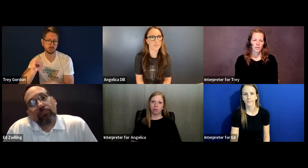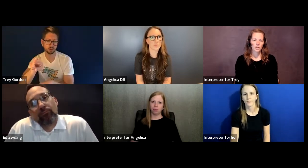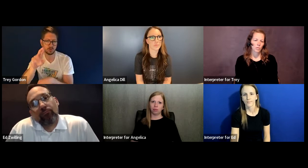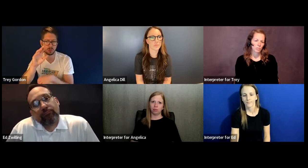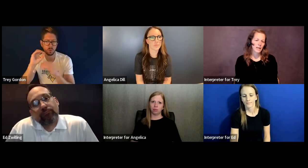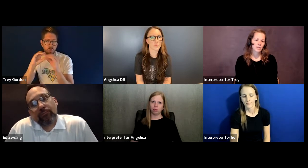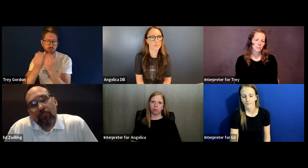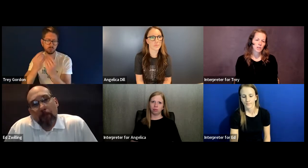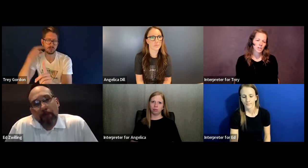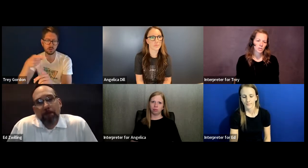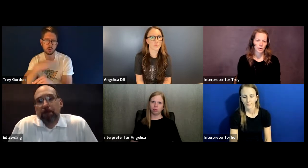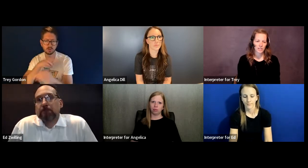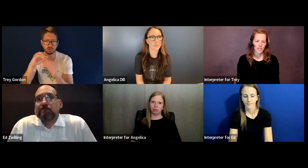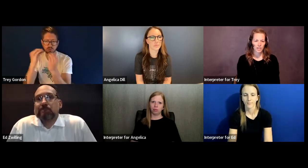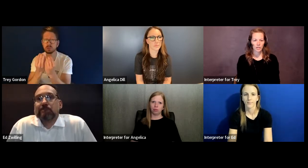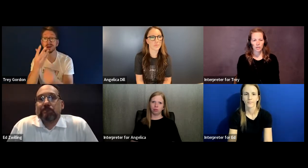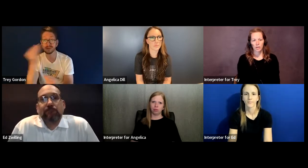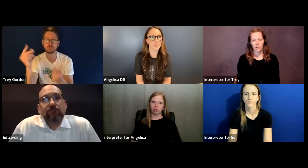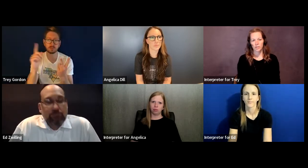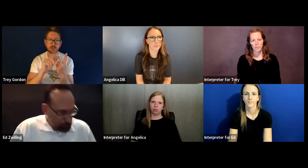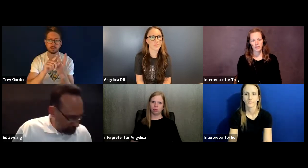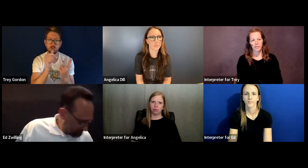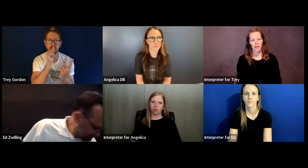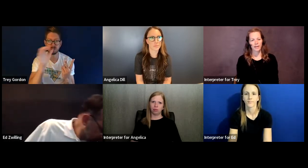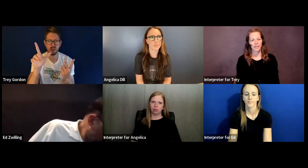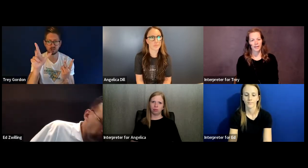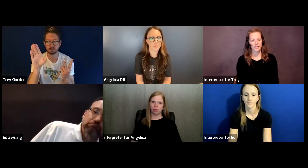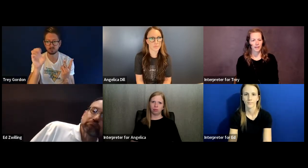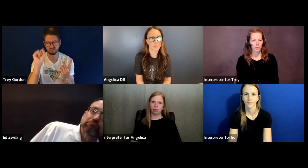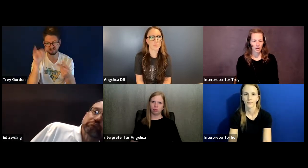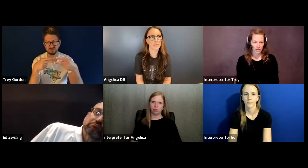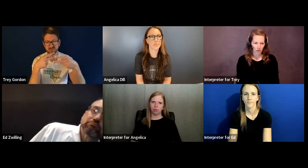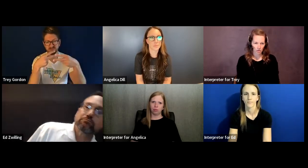so any religious organization you speak of that and then any private clubs